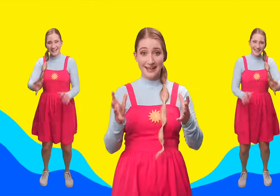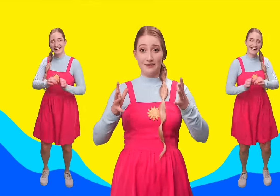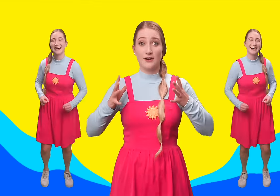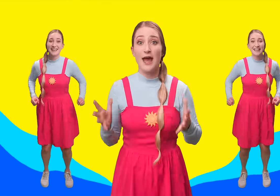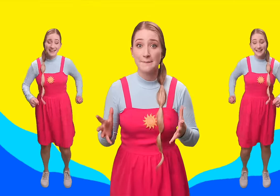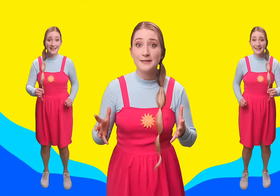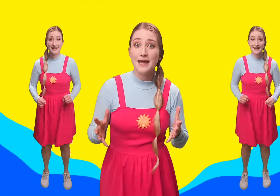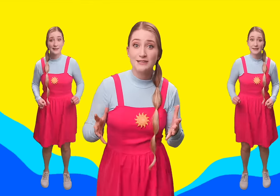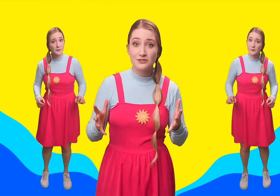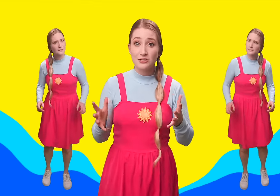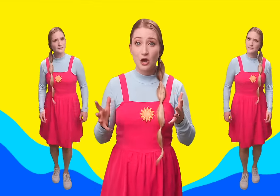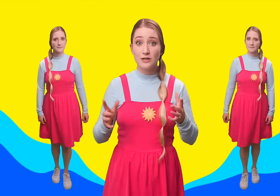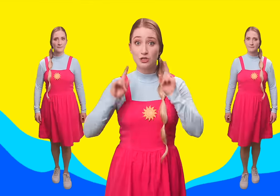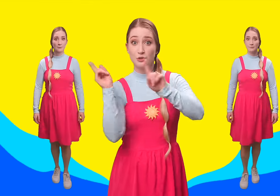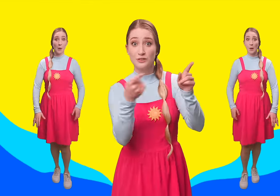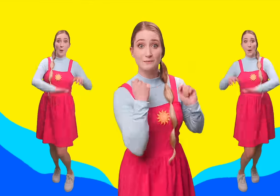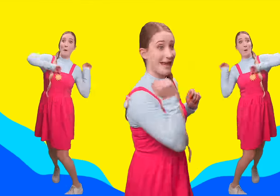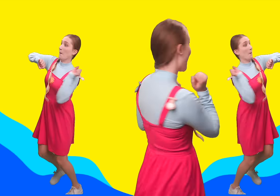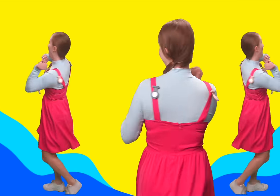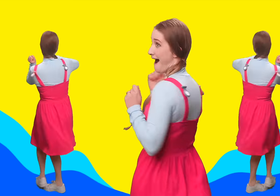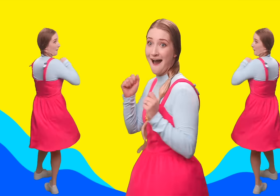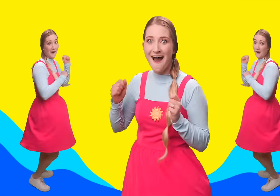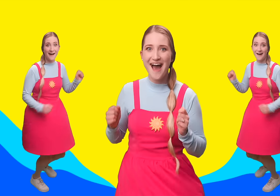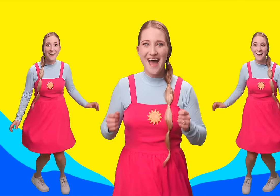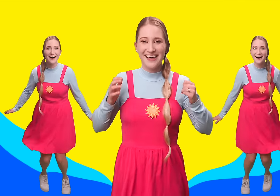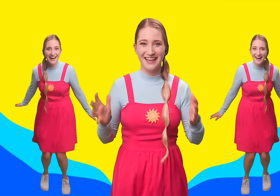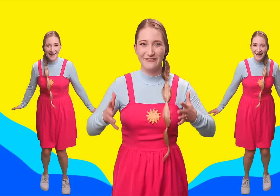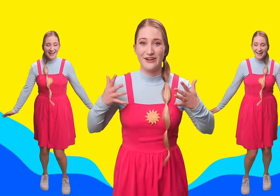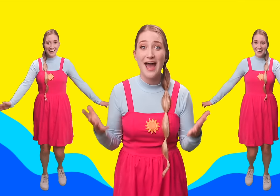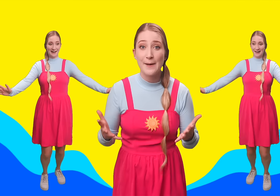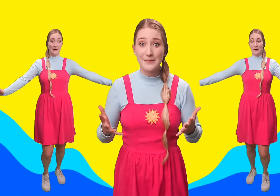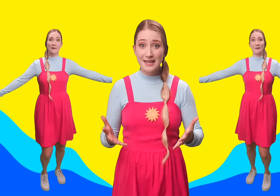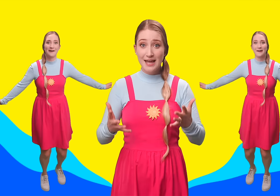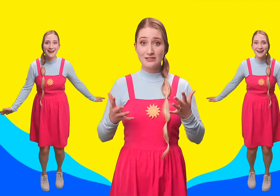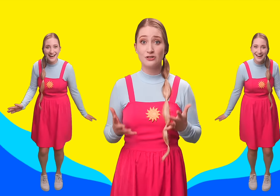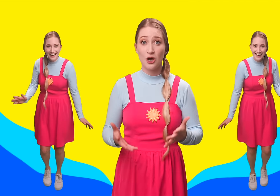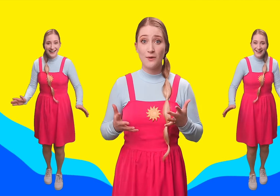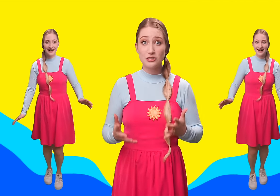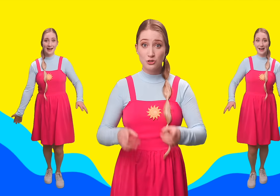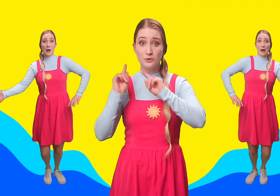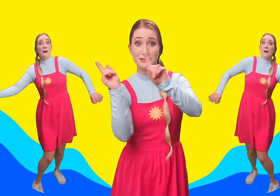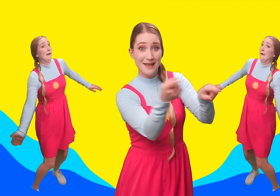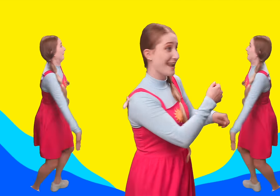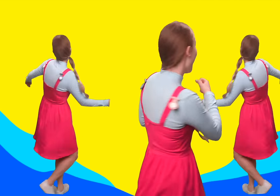If you're happy and you know it, do a spin.